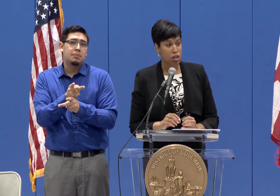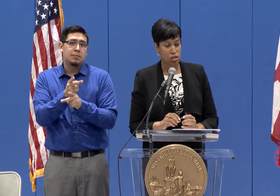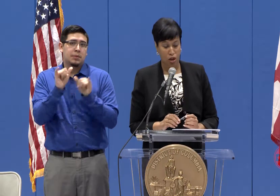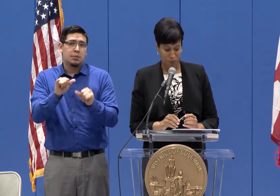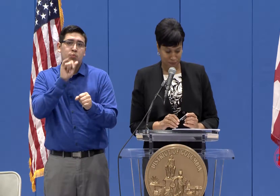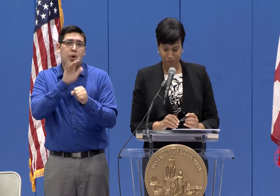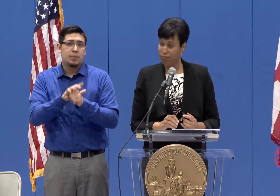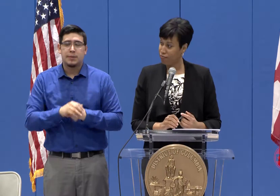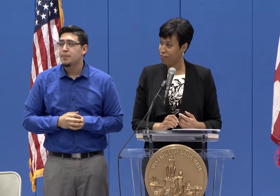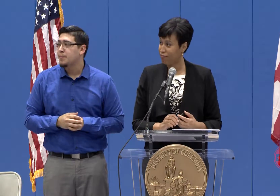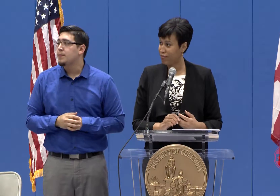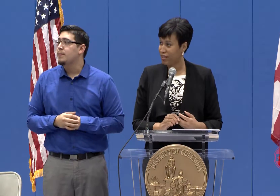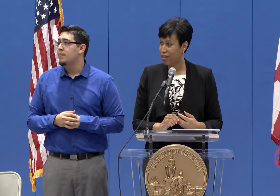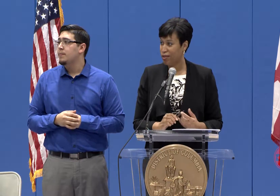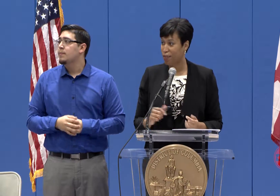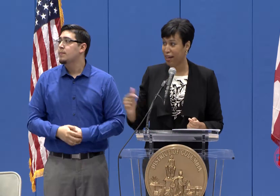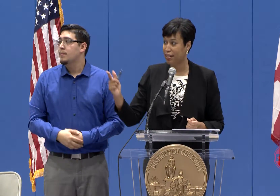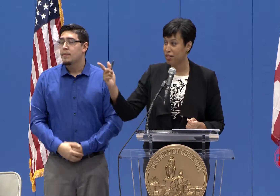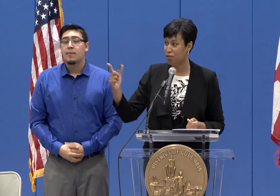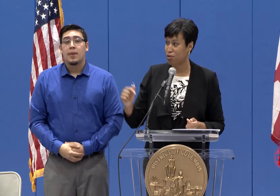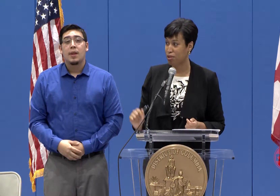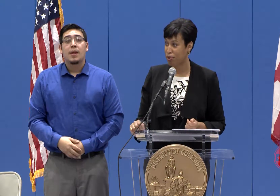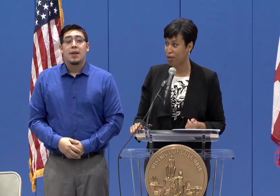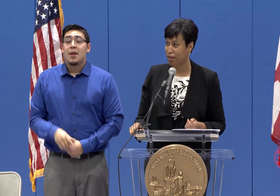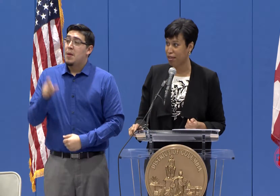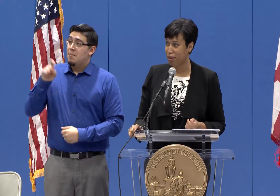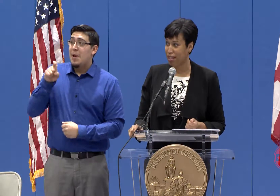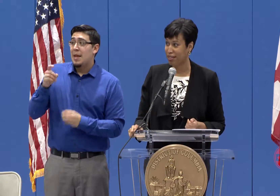WE ALSO, WE MIGHT NEED TO DO SOME MORE, RIGHT,